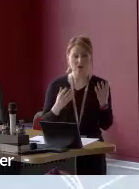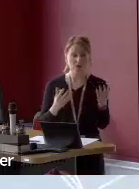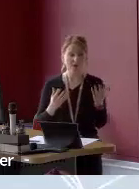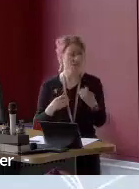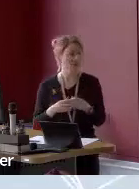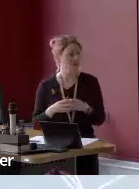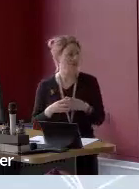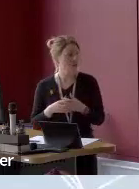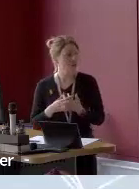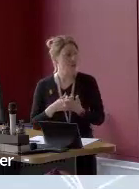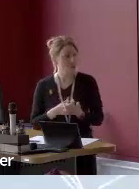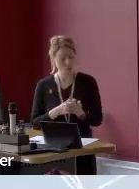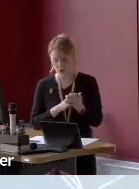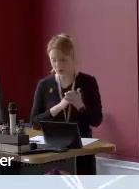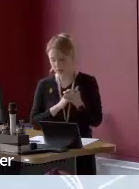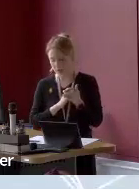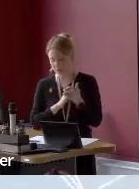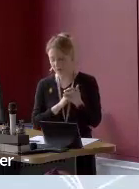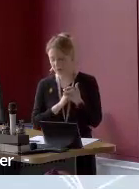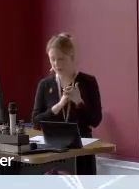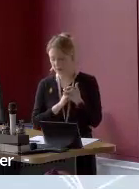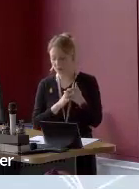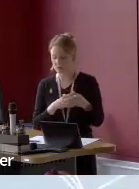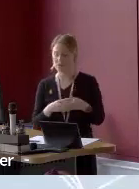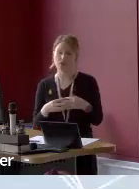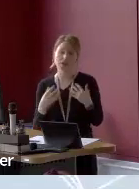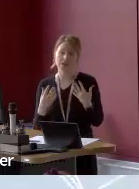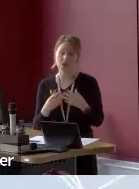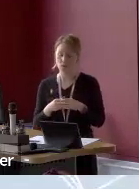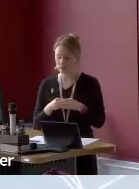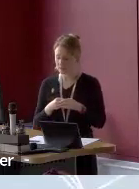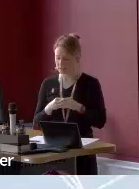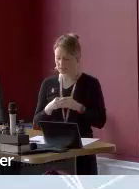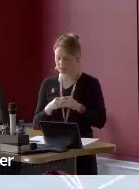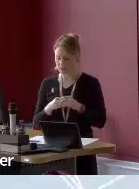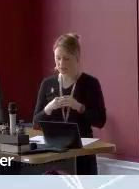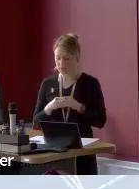the University of Glasgow you know there’s a huge emphasis focus on addressing inequalities